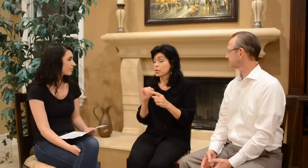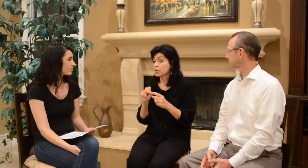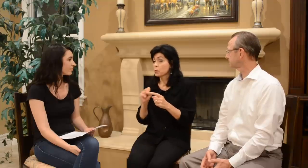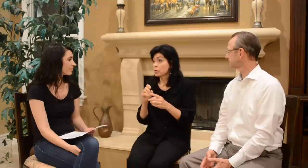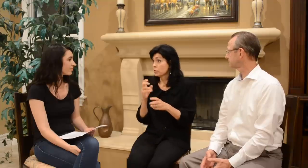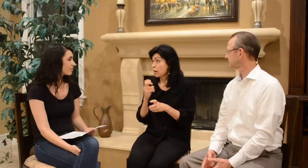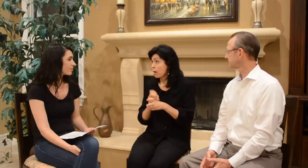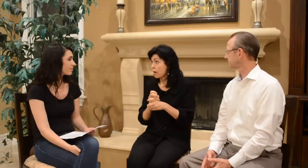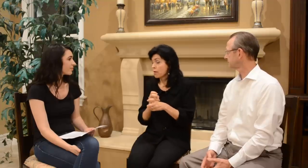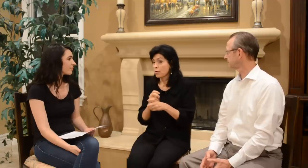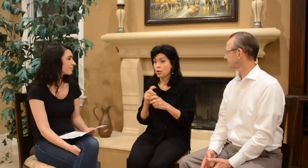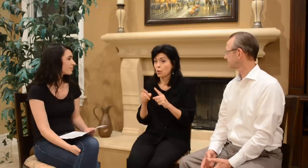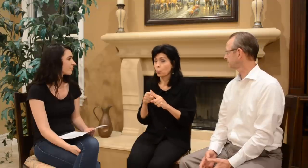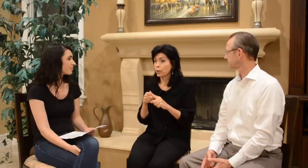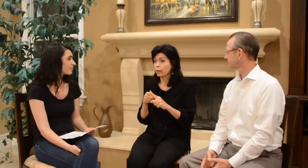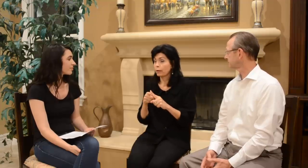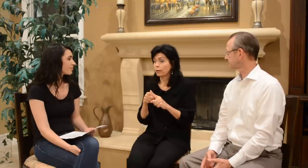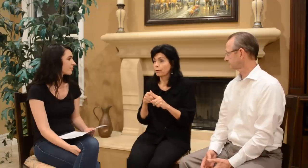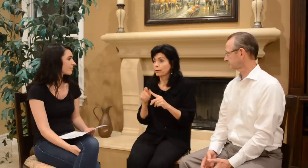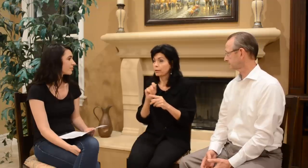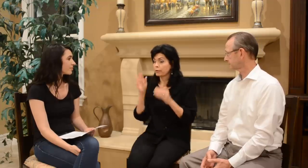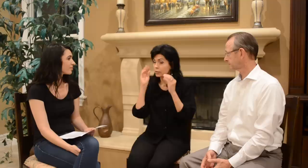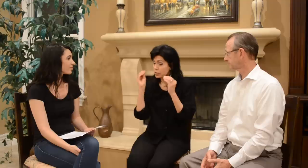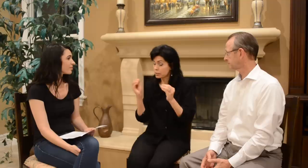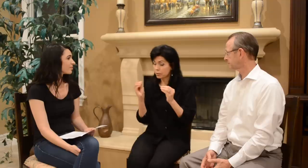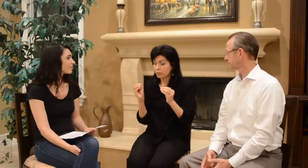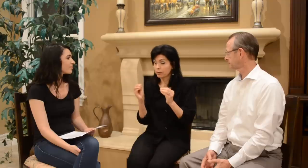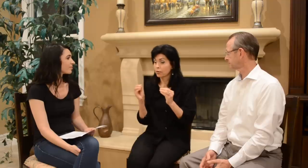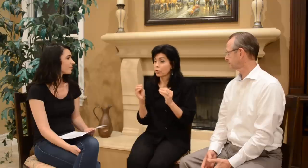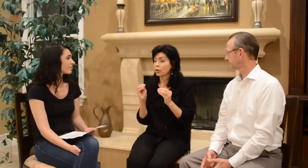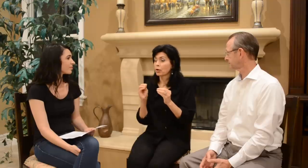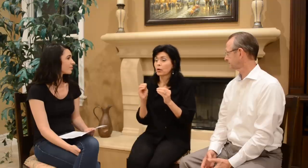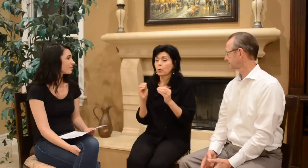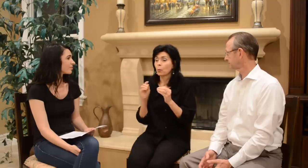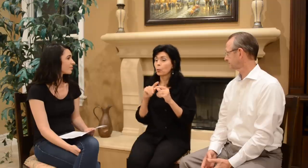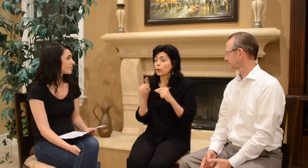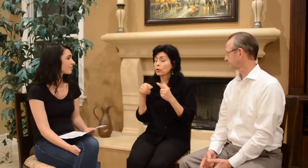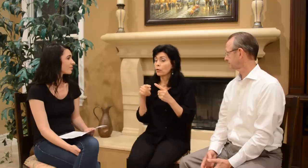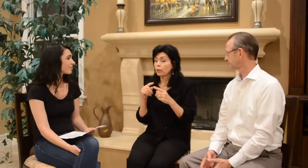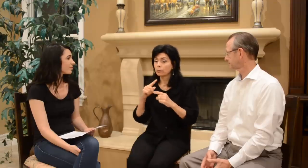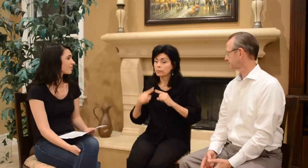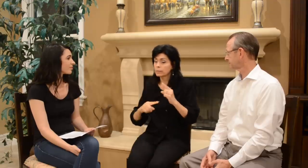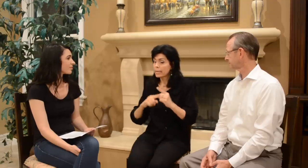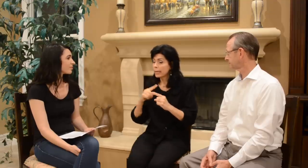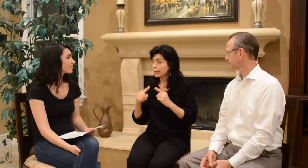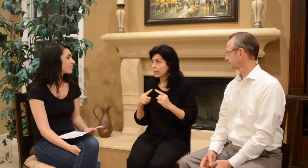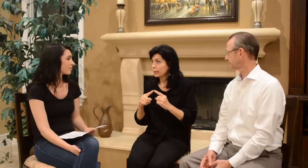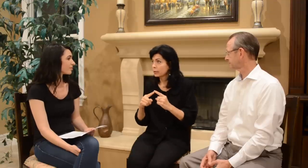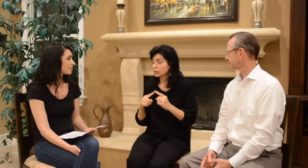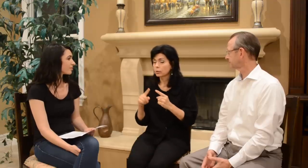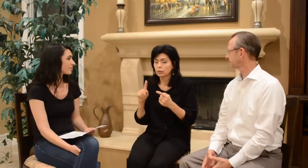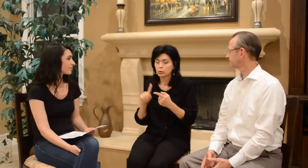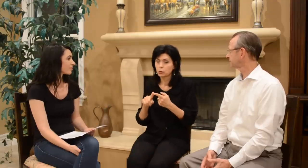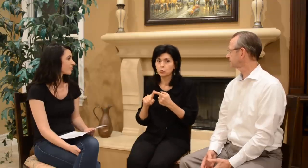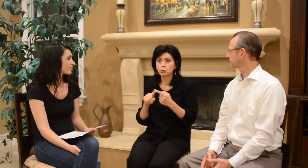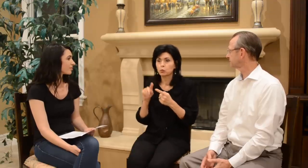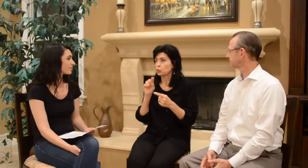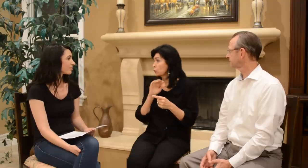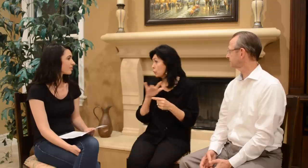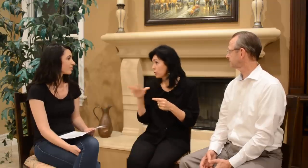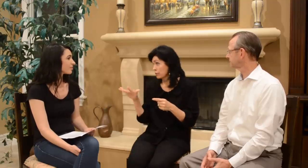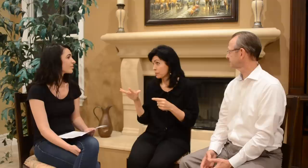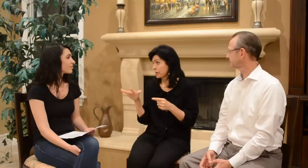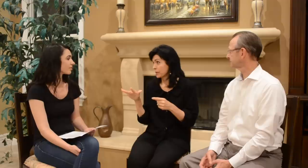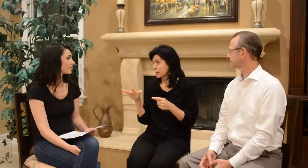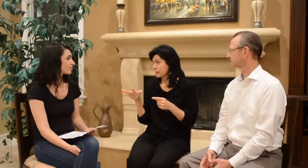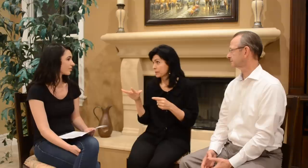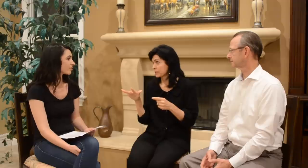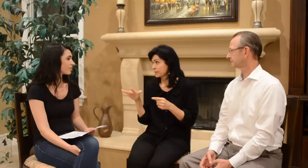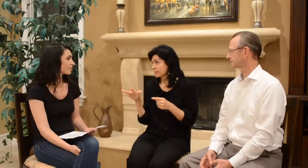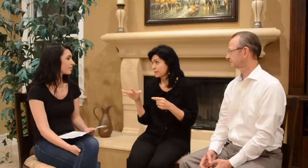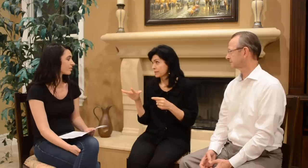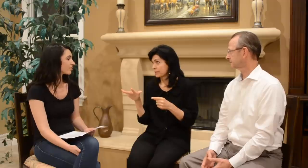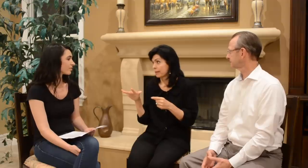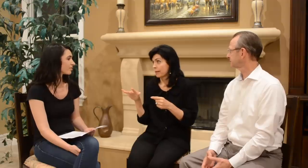It was hard when the teacher would go from signing to fingerspelling.